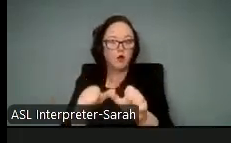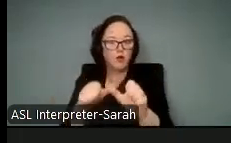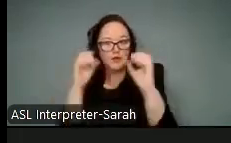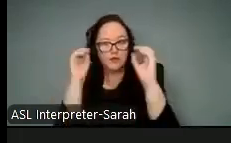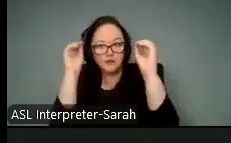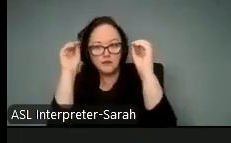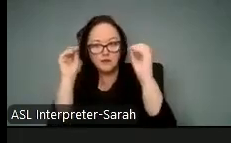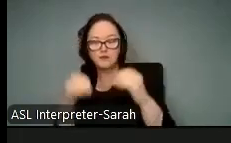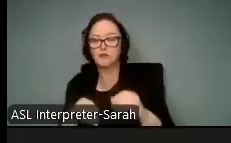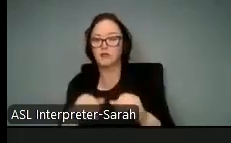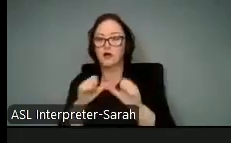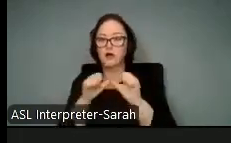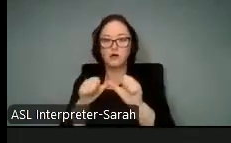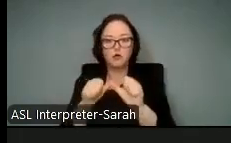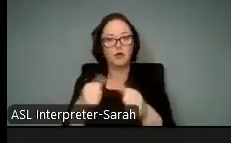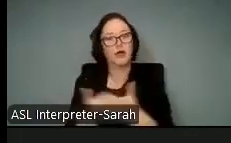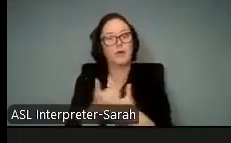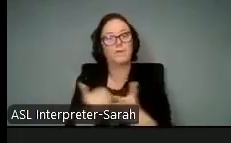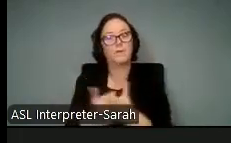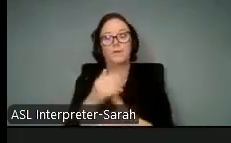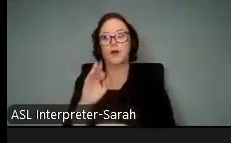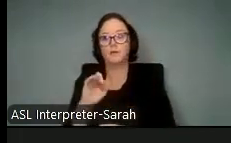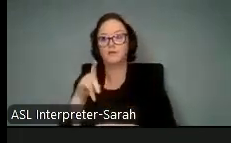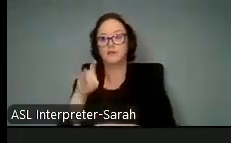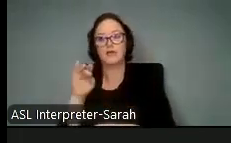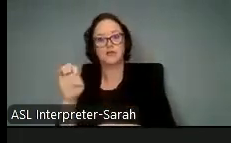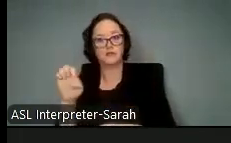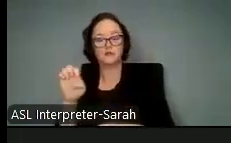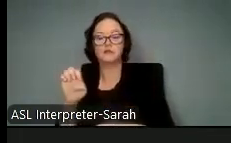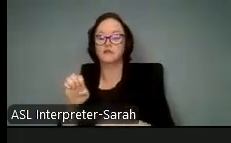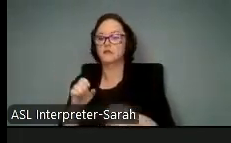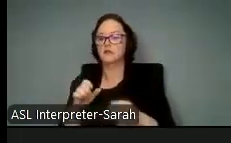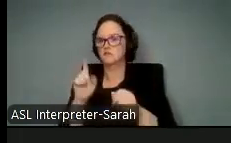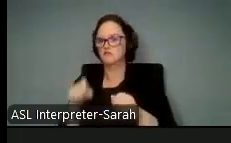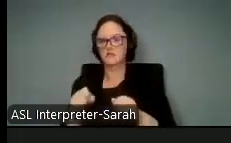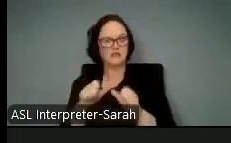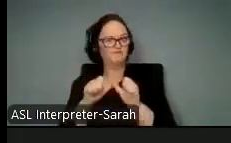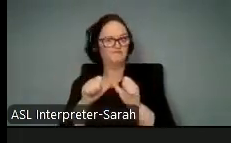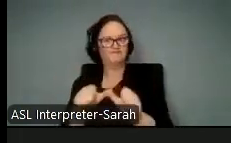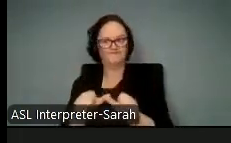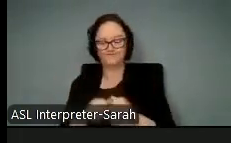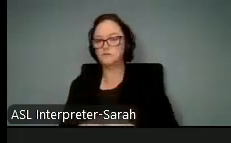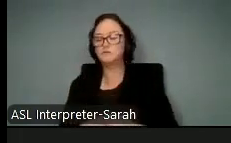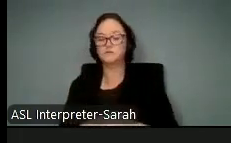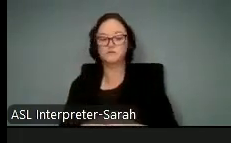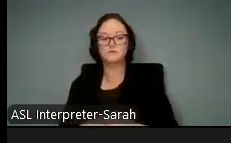make sure that we stay on top of this in the long term. All right, we're going to go to the next slide now.